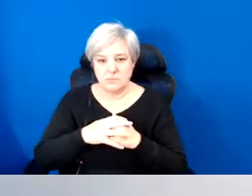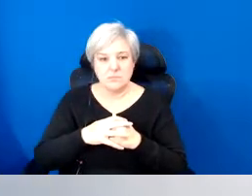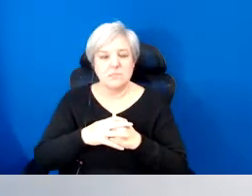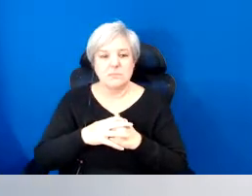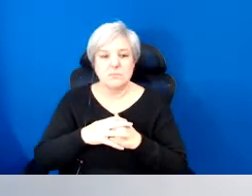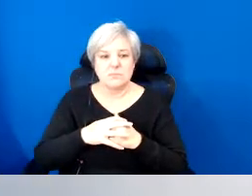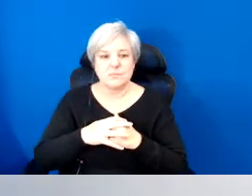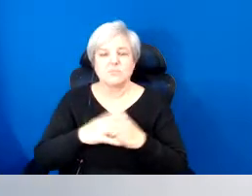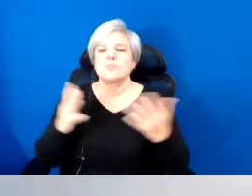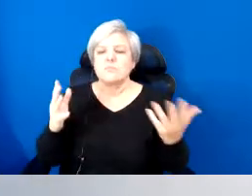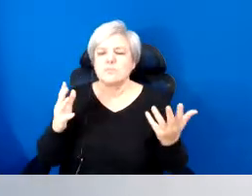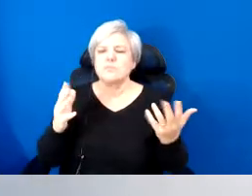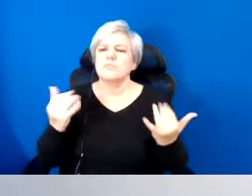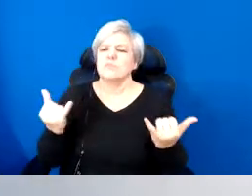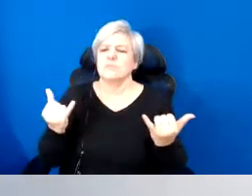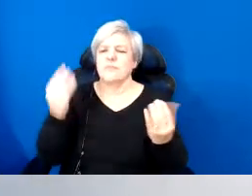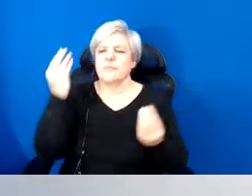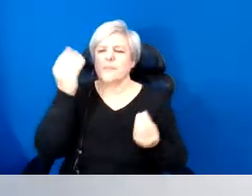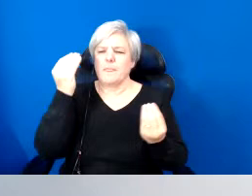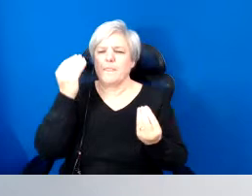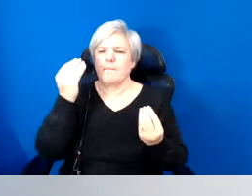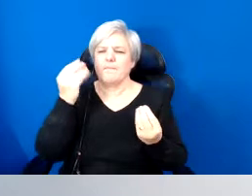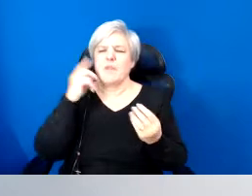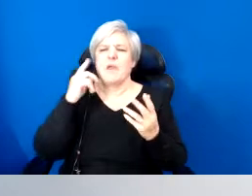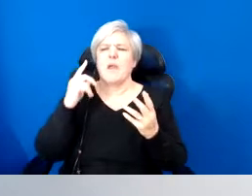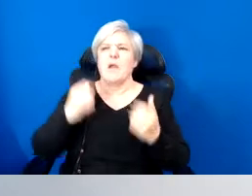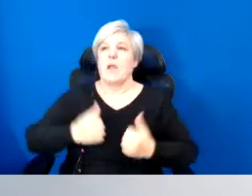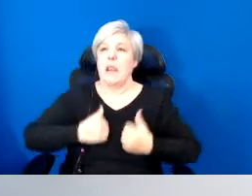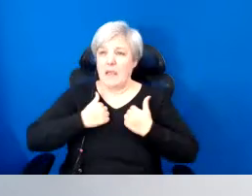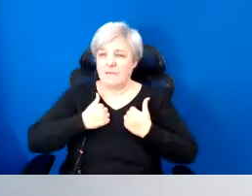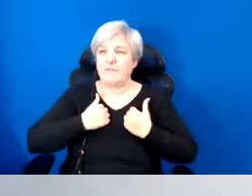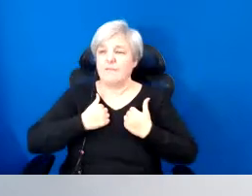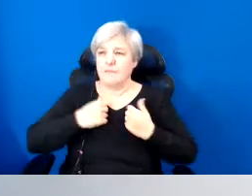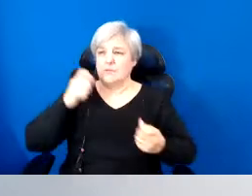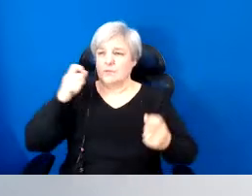So let's take a look at how we processed our loss.